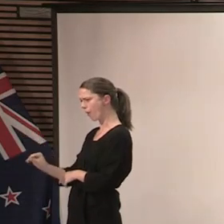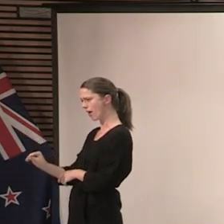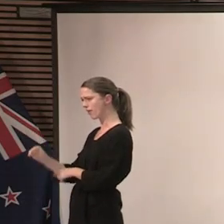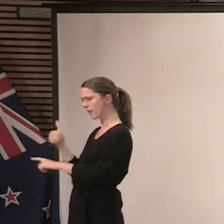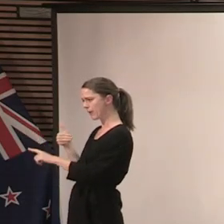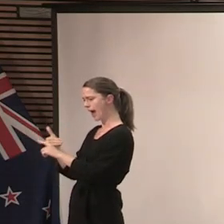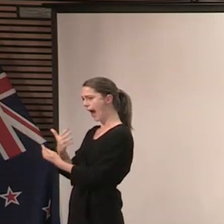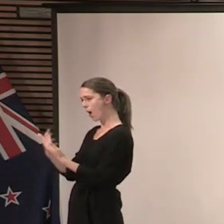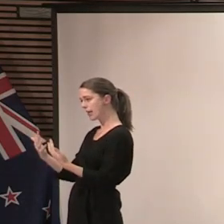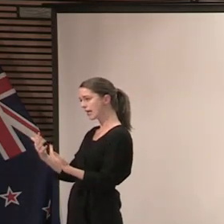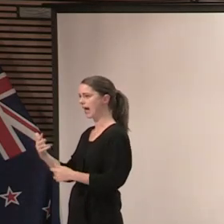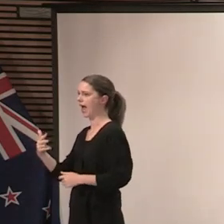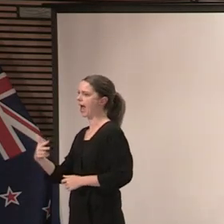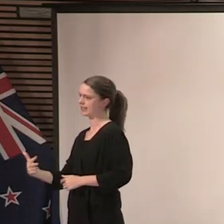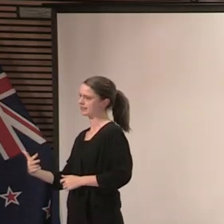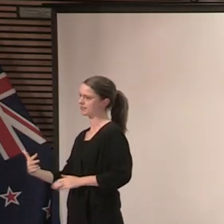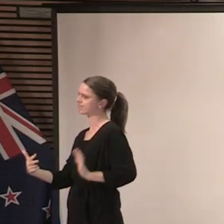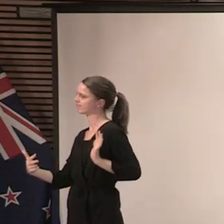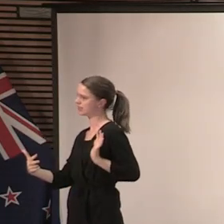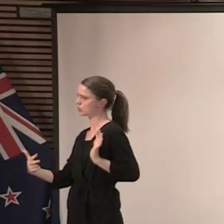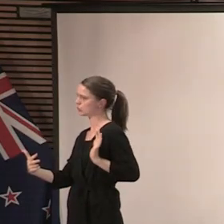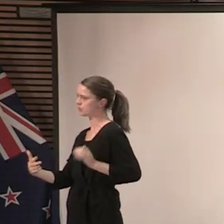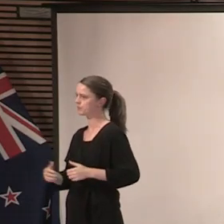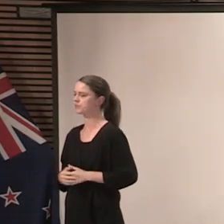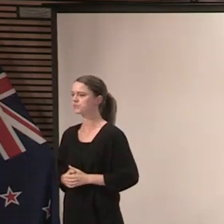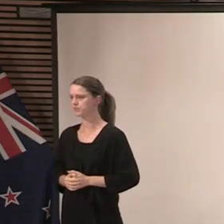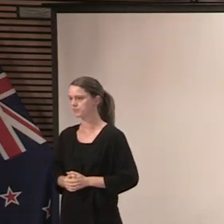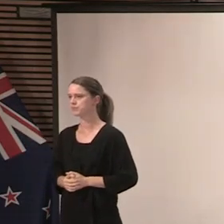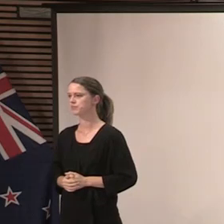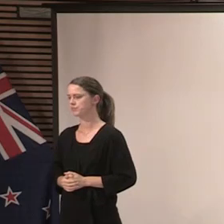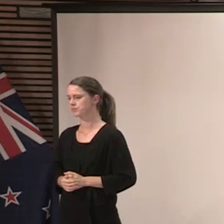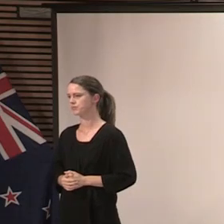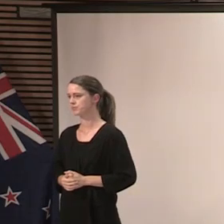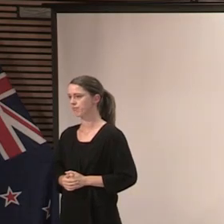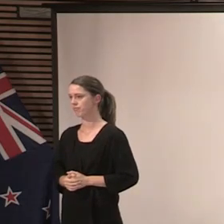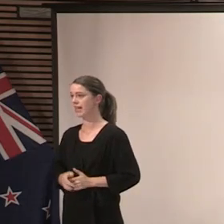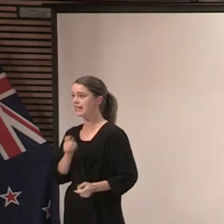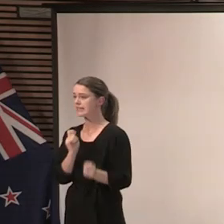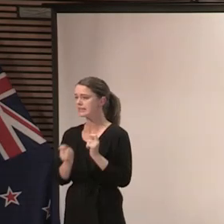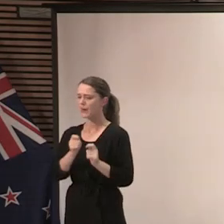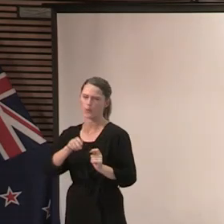individual cases that we don't have an obvious connection in